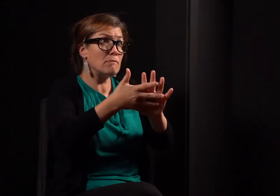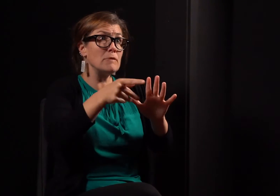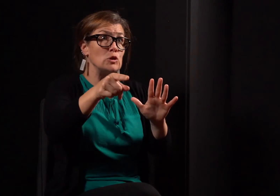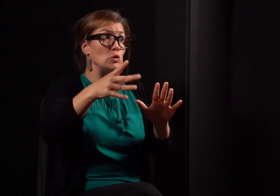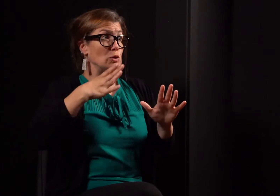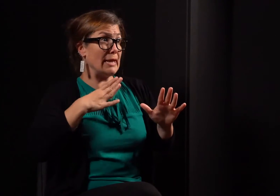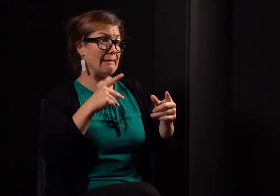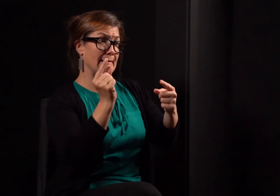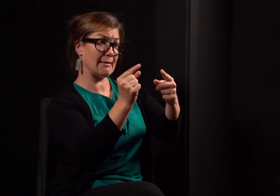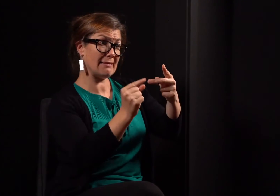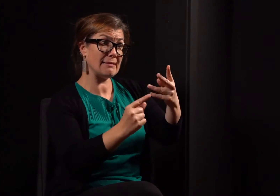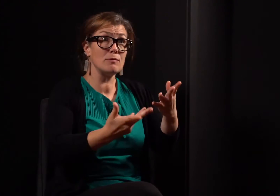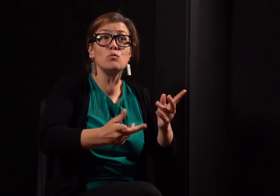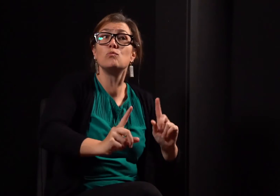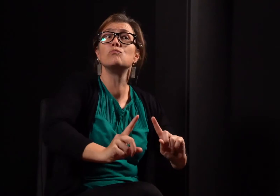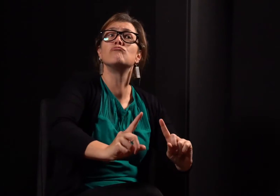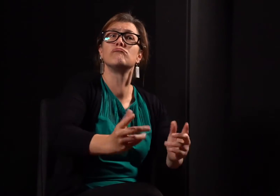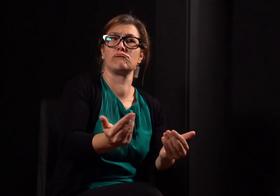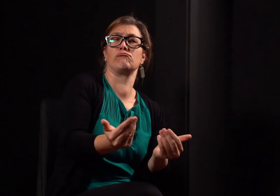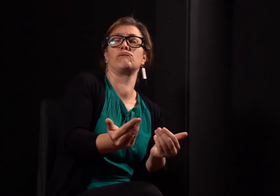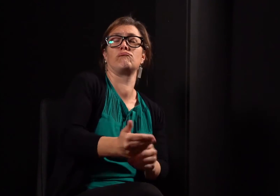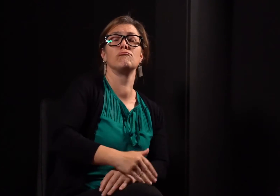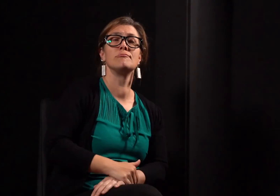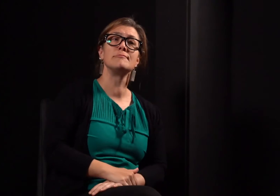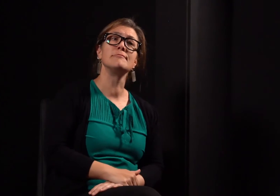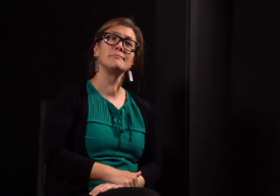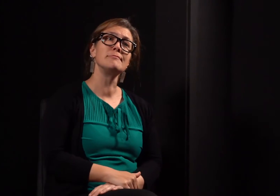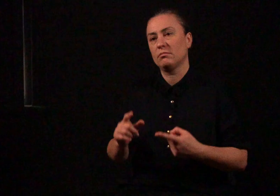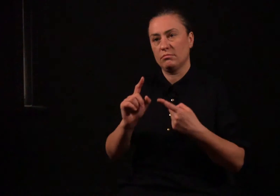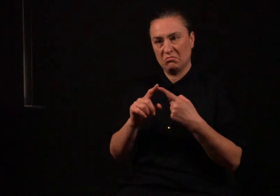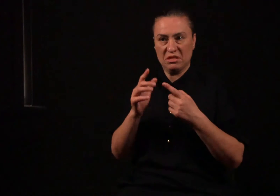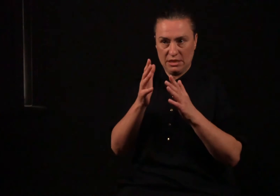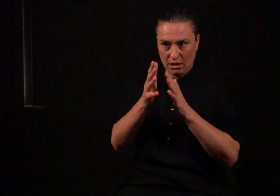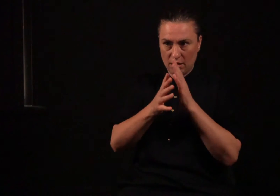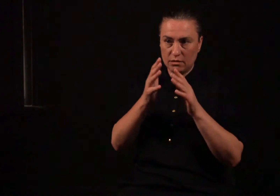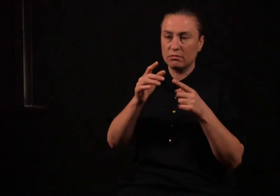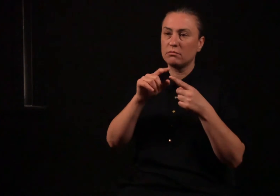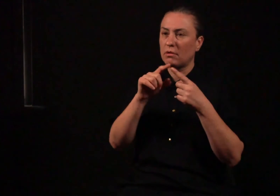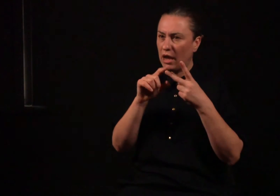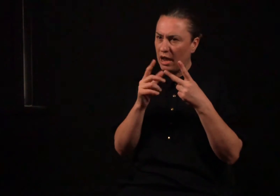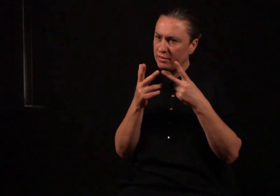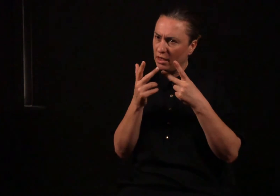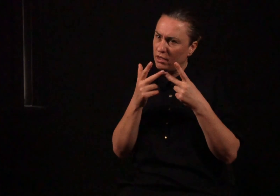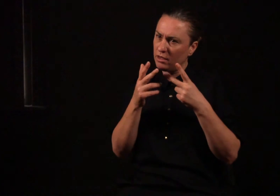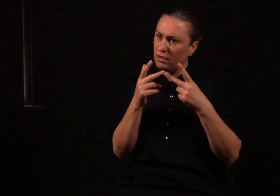what you require and have it open ended like that. So, signing is one thing,